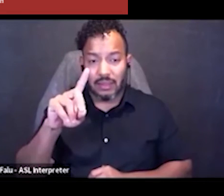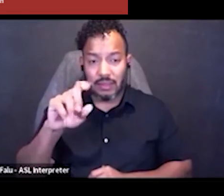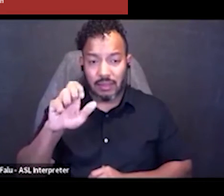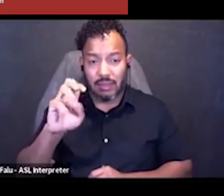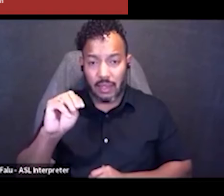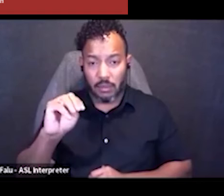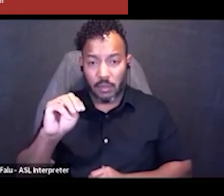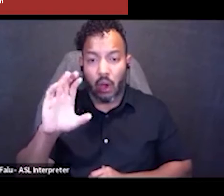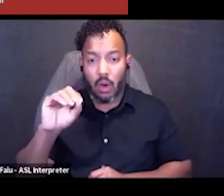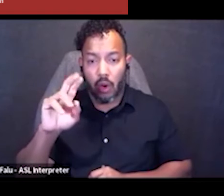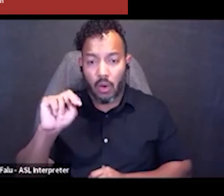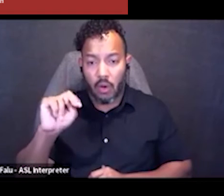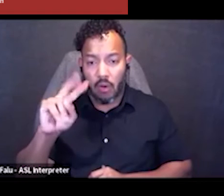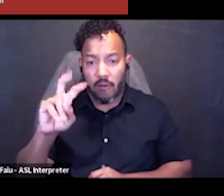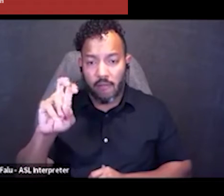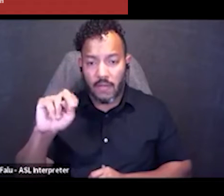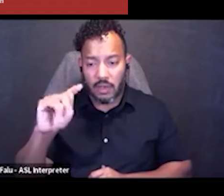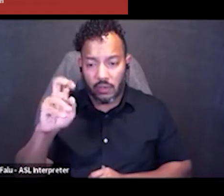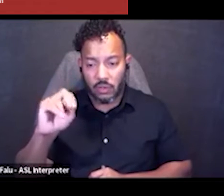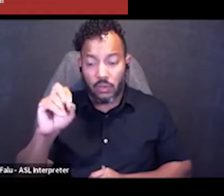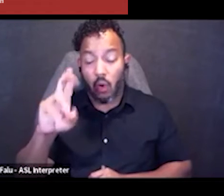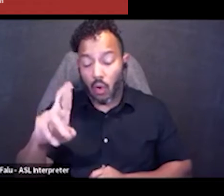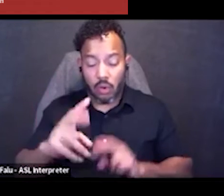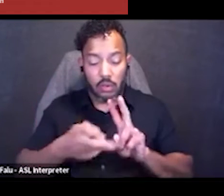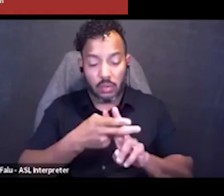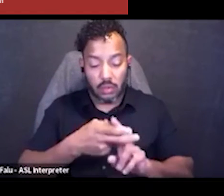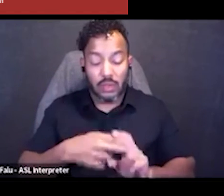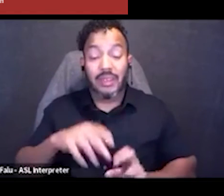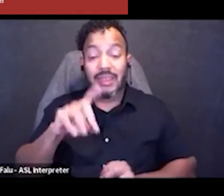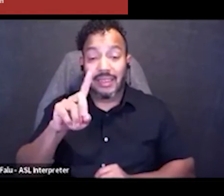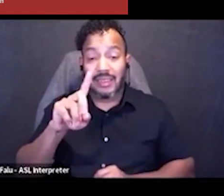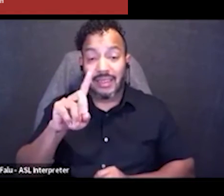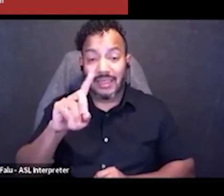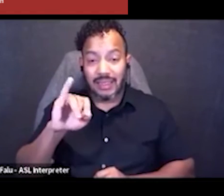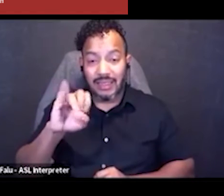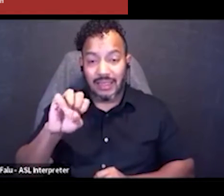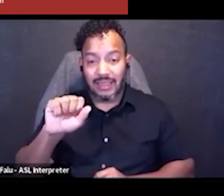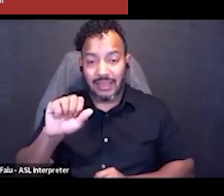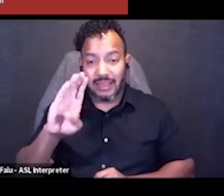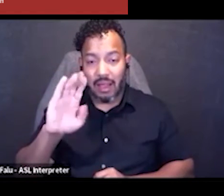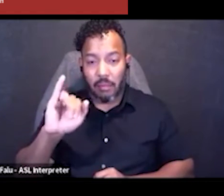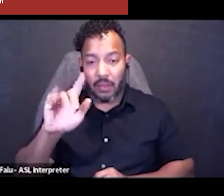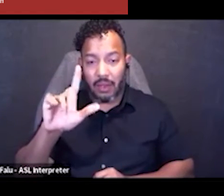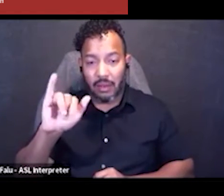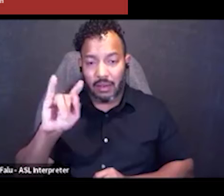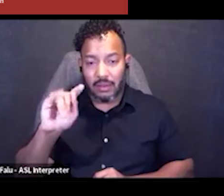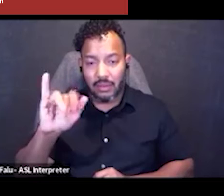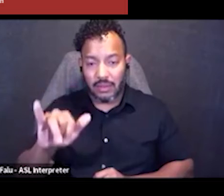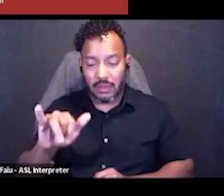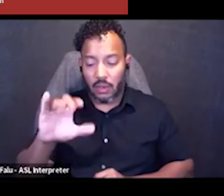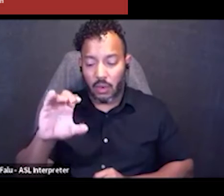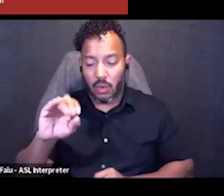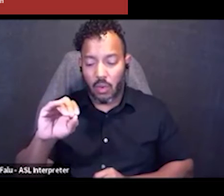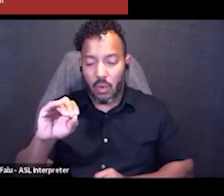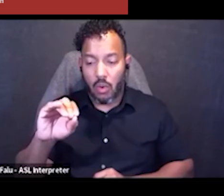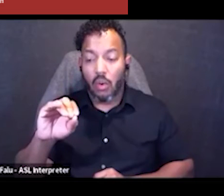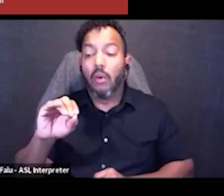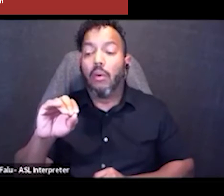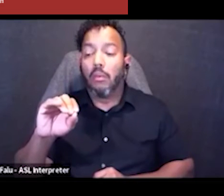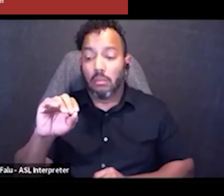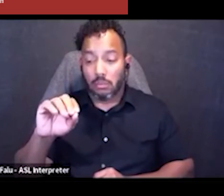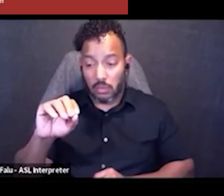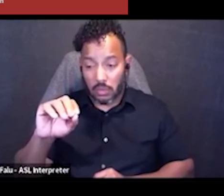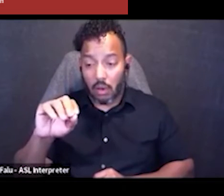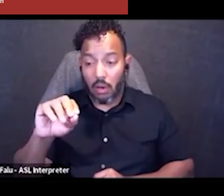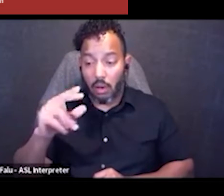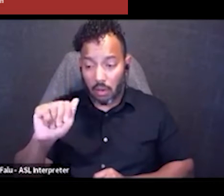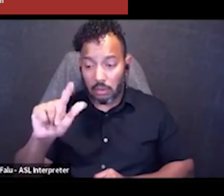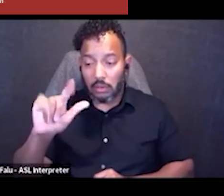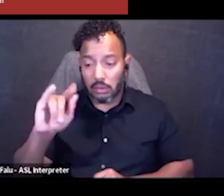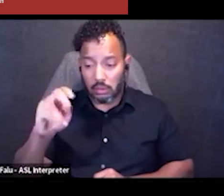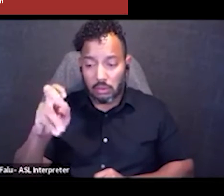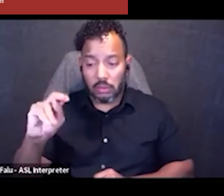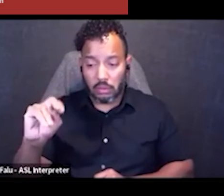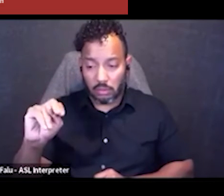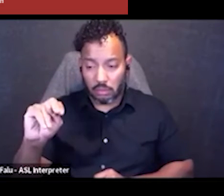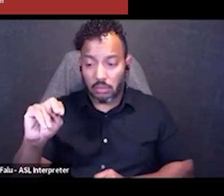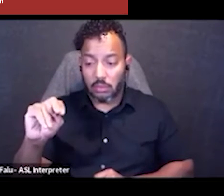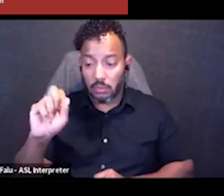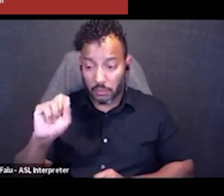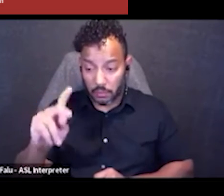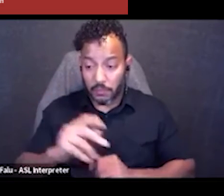Or #cripthevote.